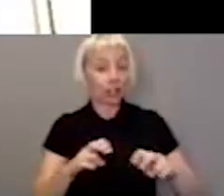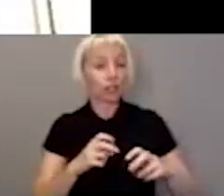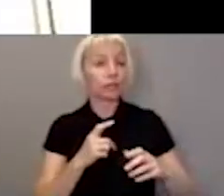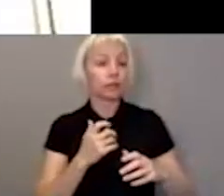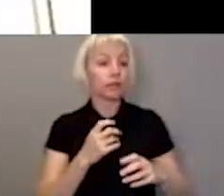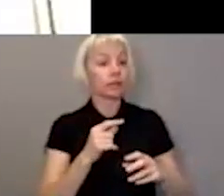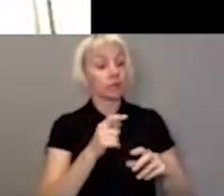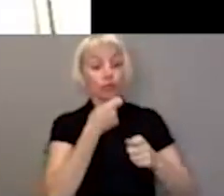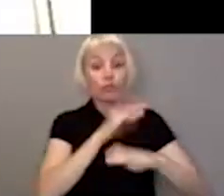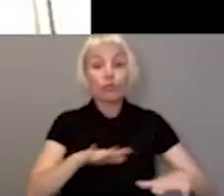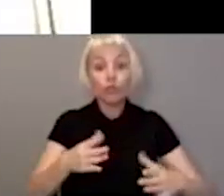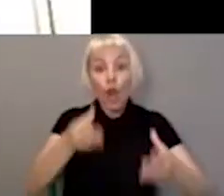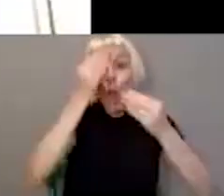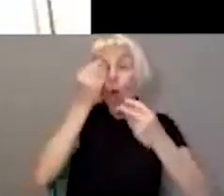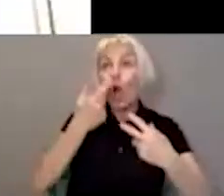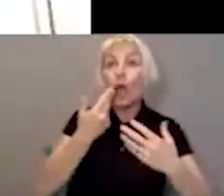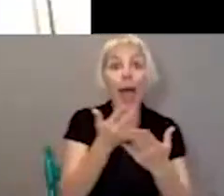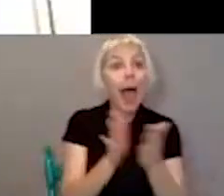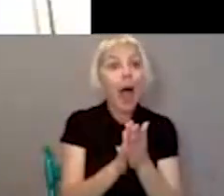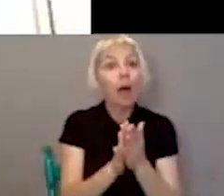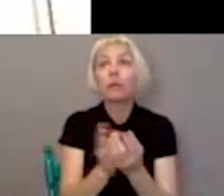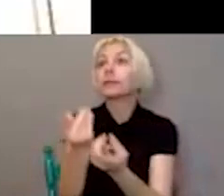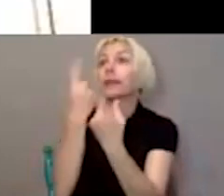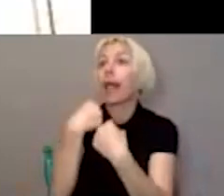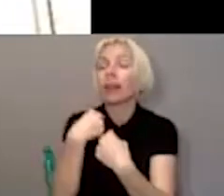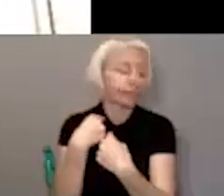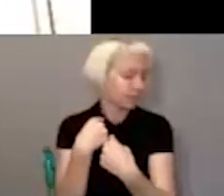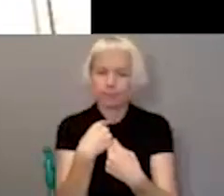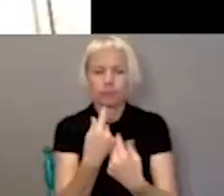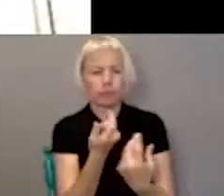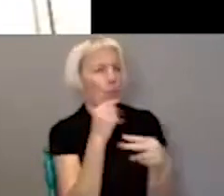but they also learn by seeing other people be brave as well. And part of it is too is